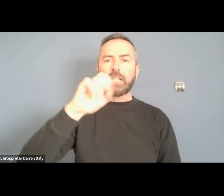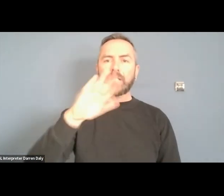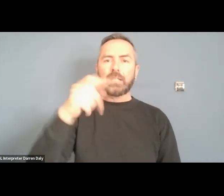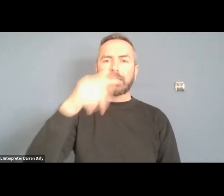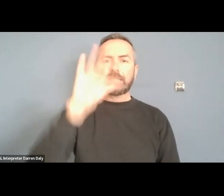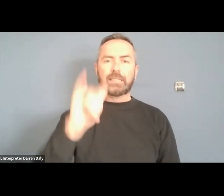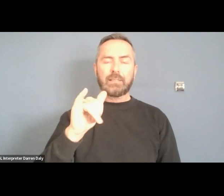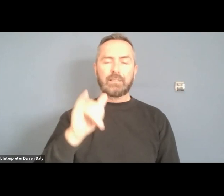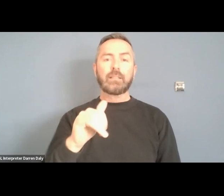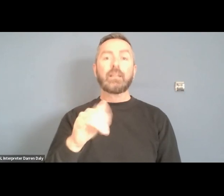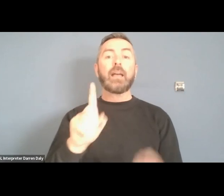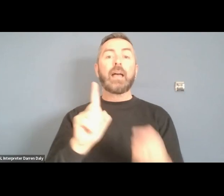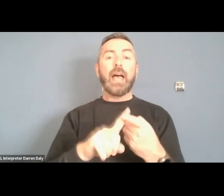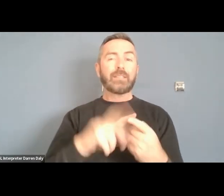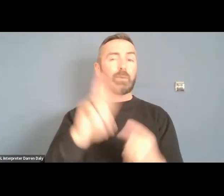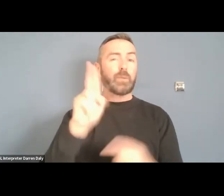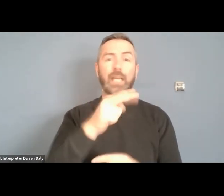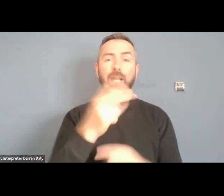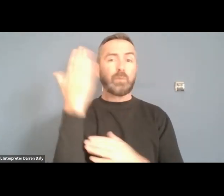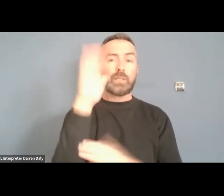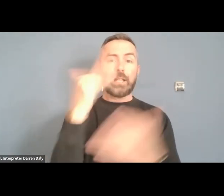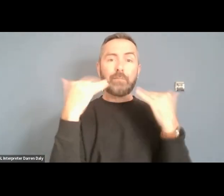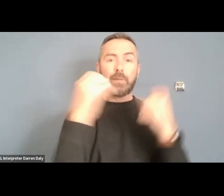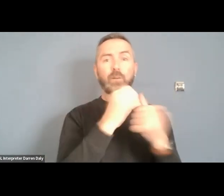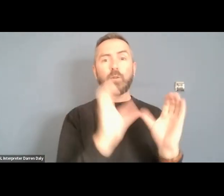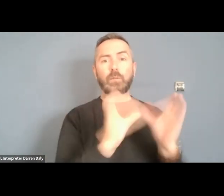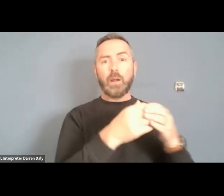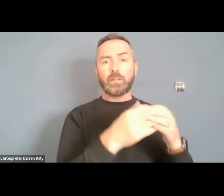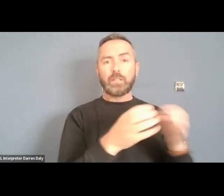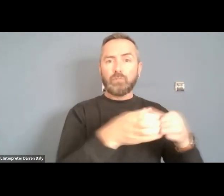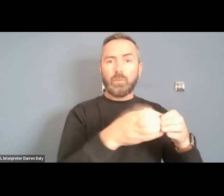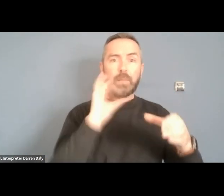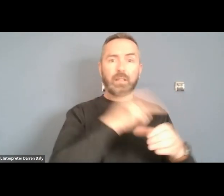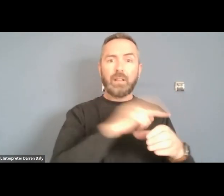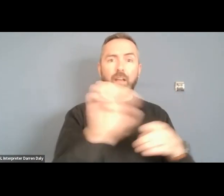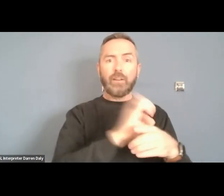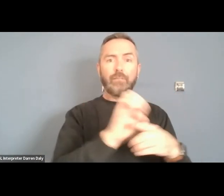data for other marginalised groups with this survey, due to not having enough responses.